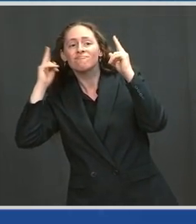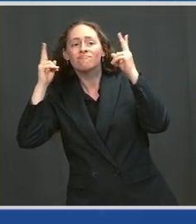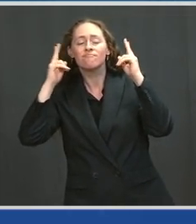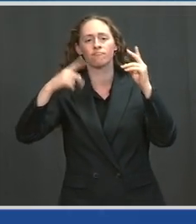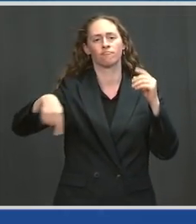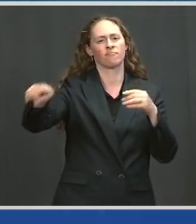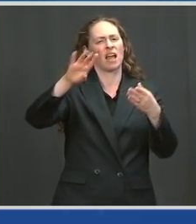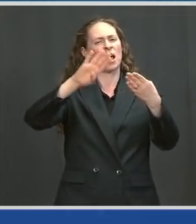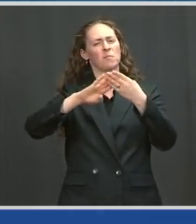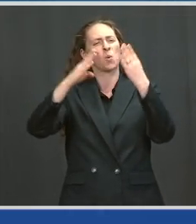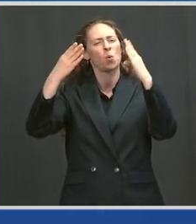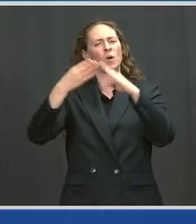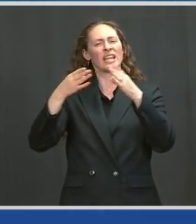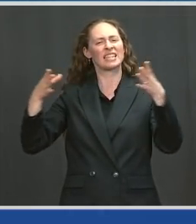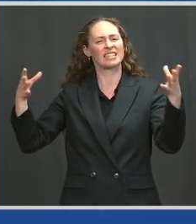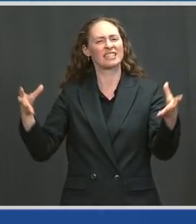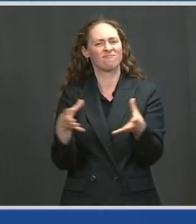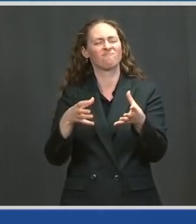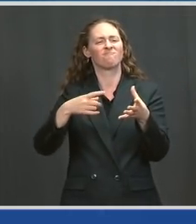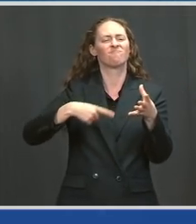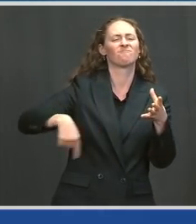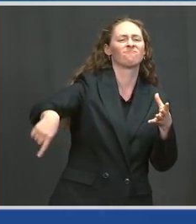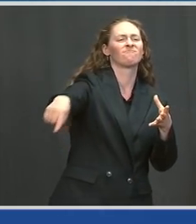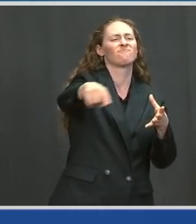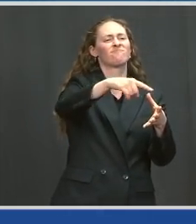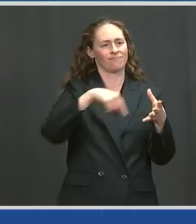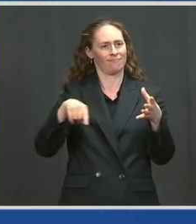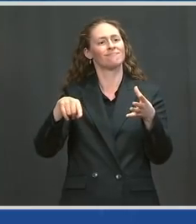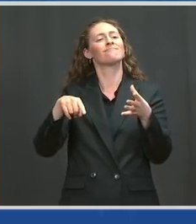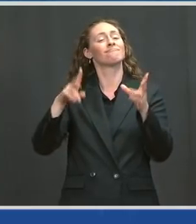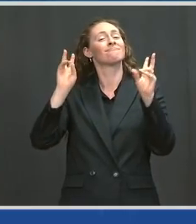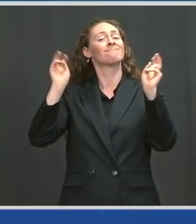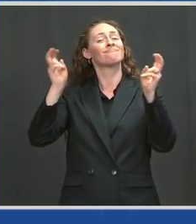At the Dreamland Theater, a young Black couple holding hands, falling in love.